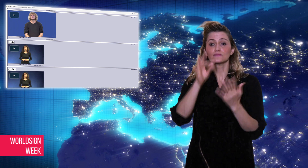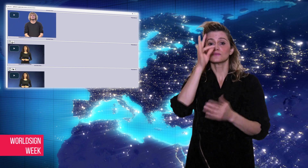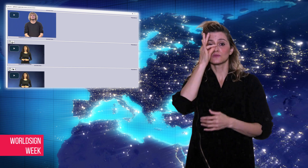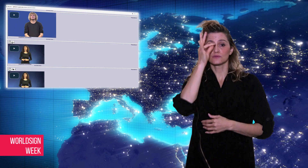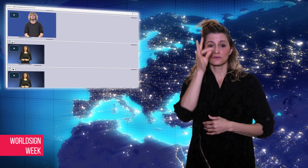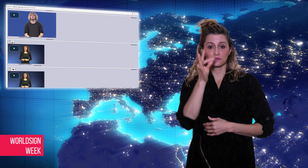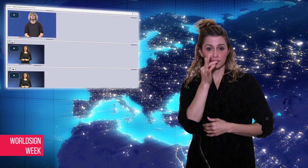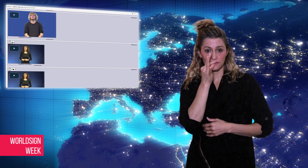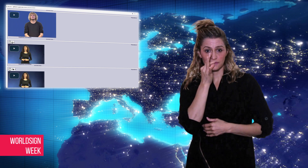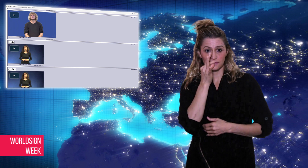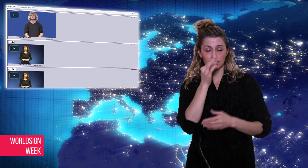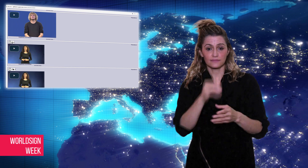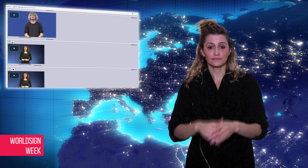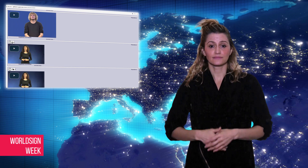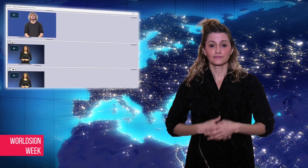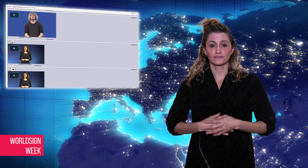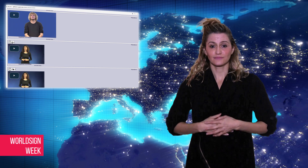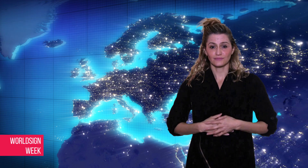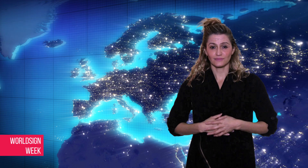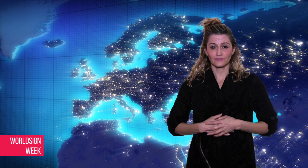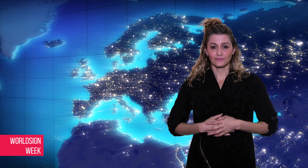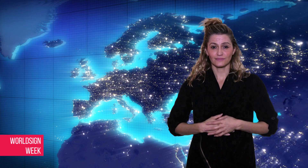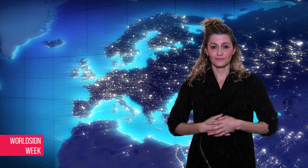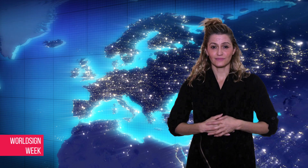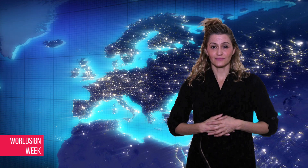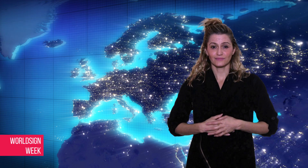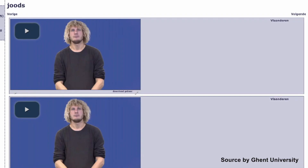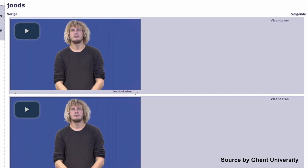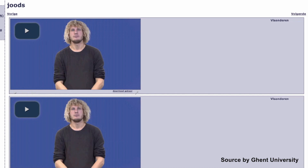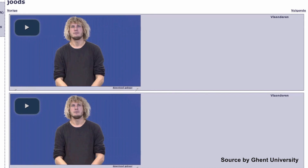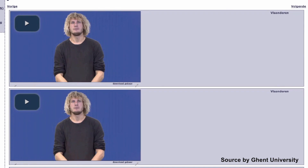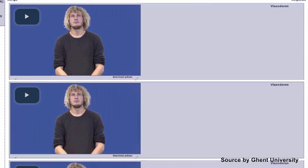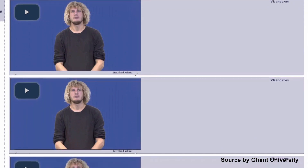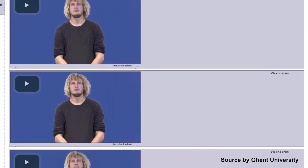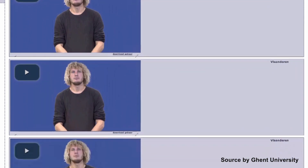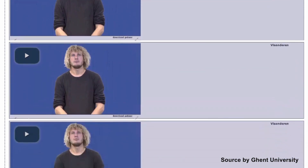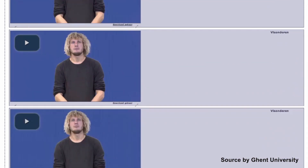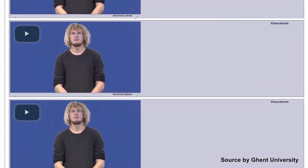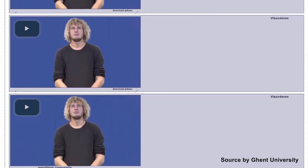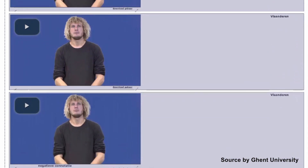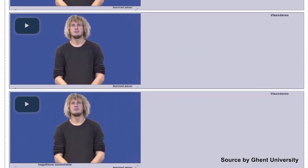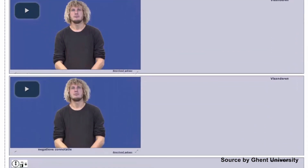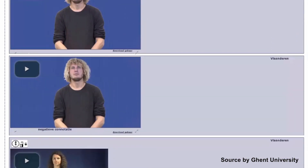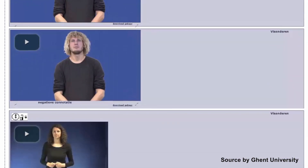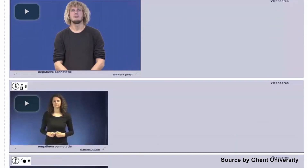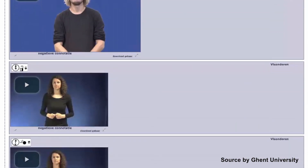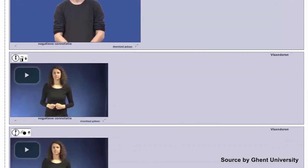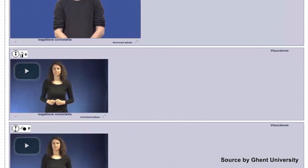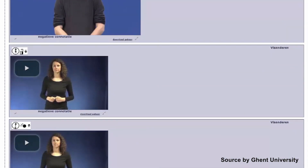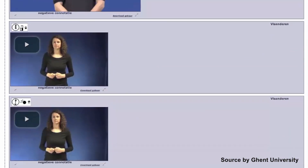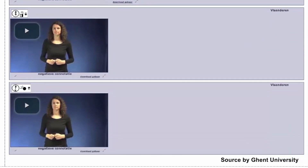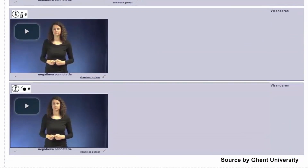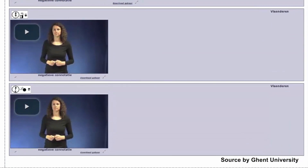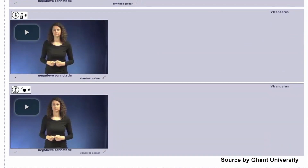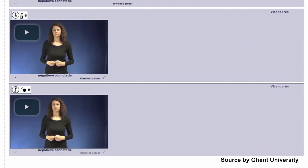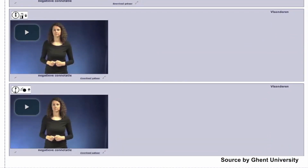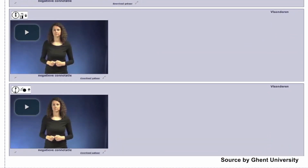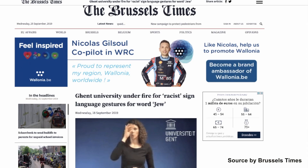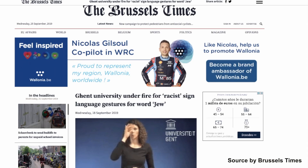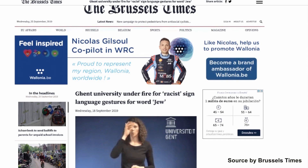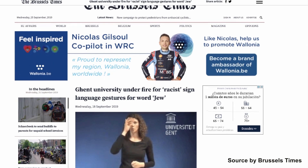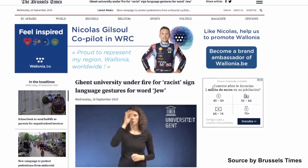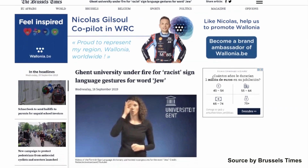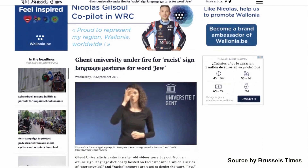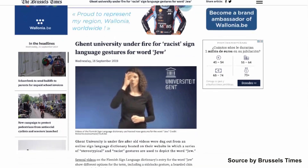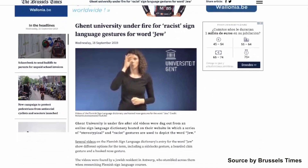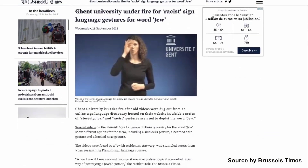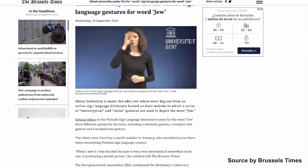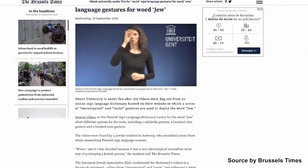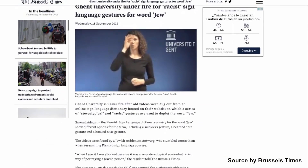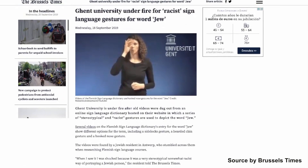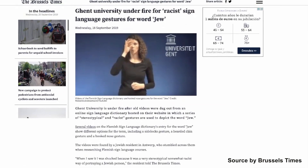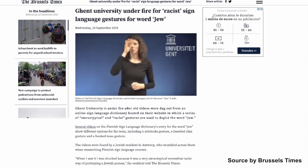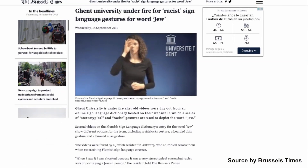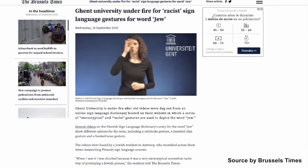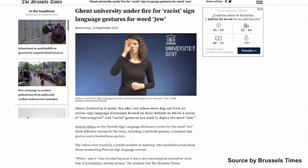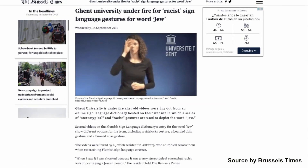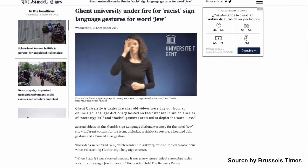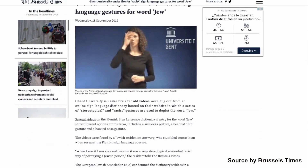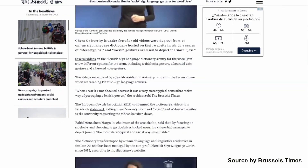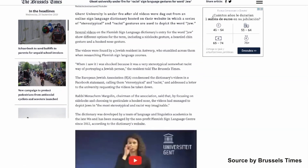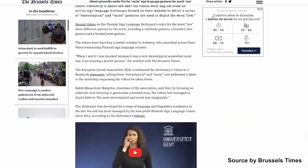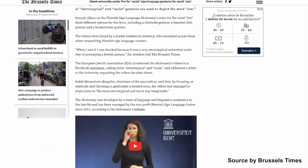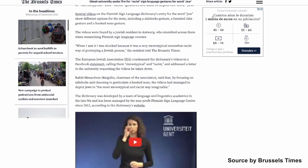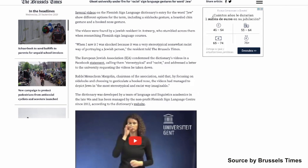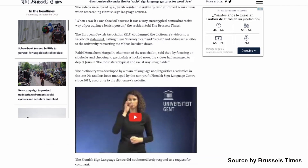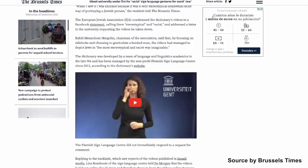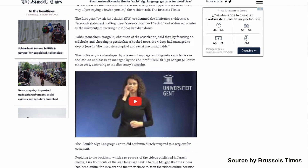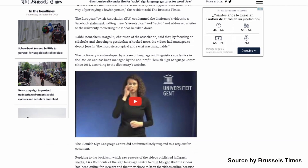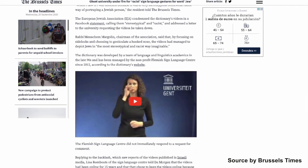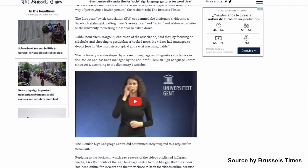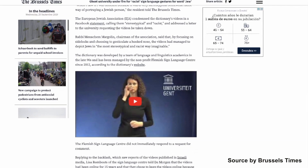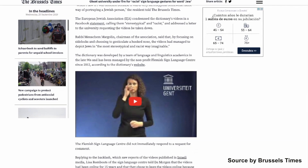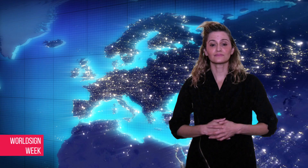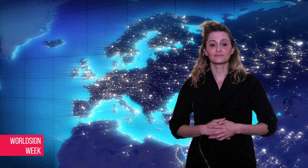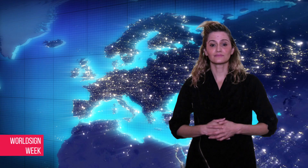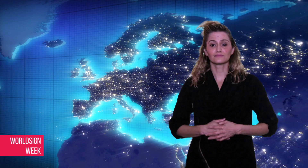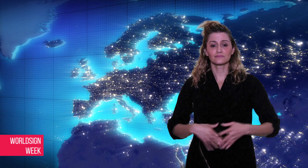a hooked nose.